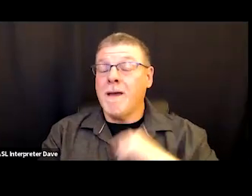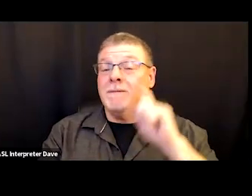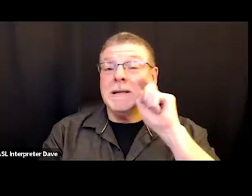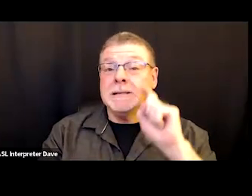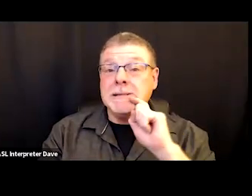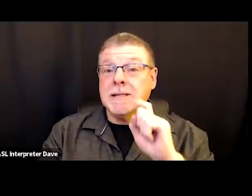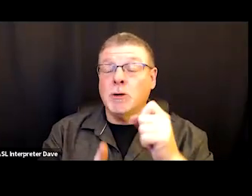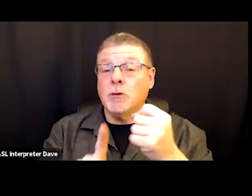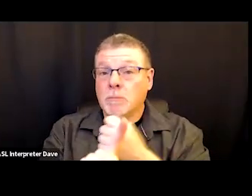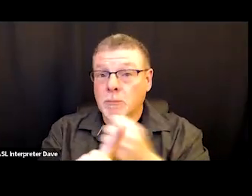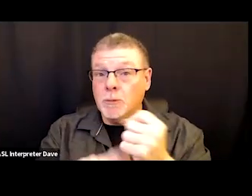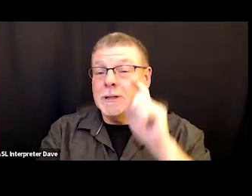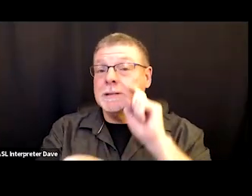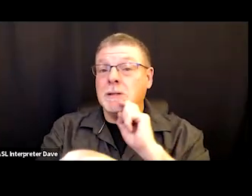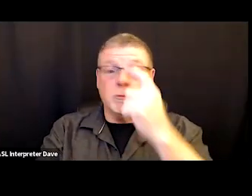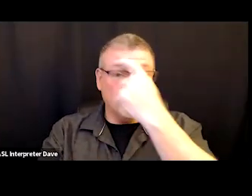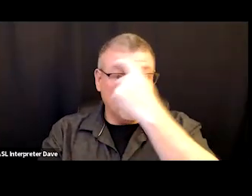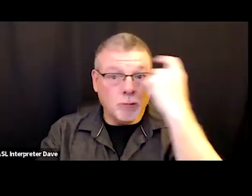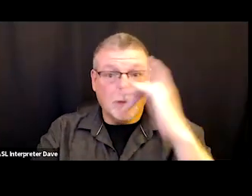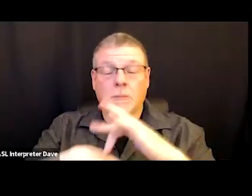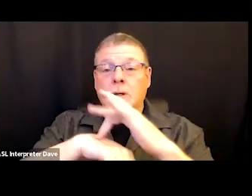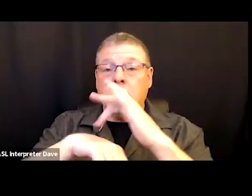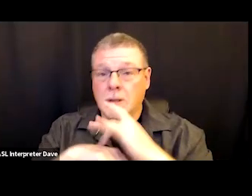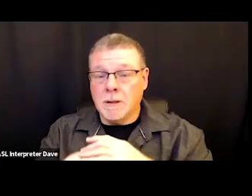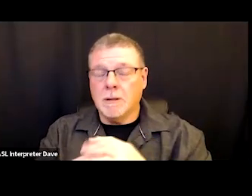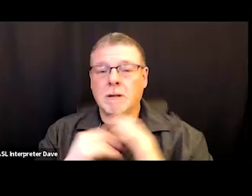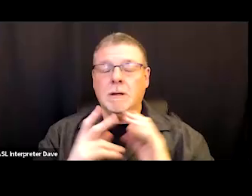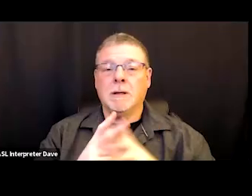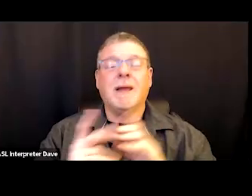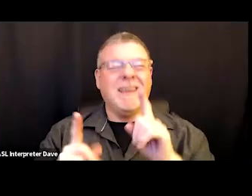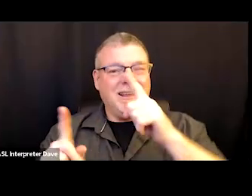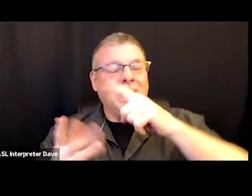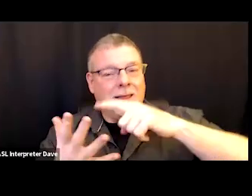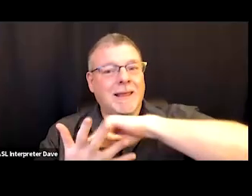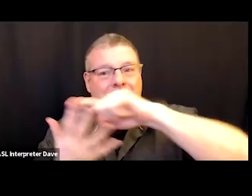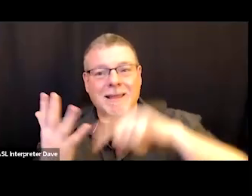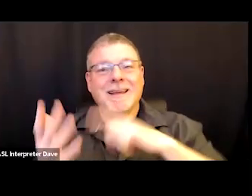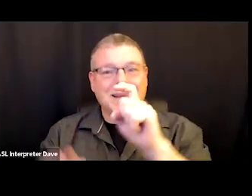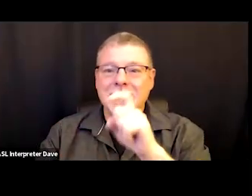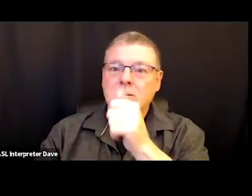sexual abuse trauma, rape, molestation, they need privacy.